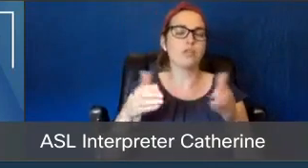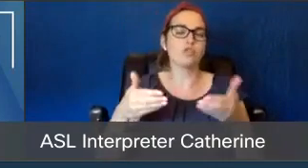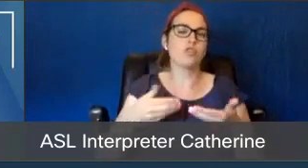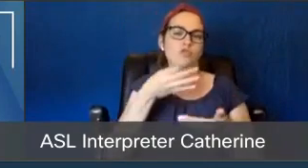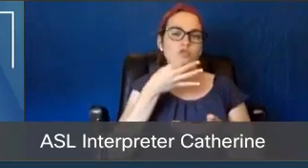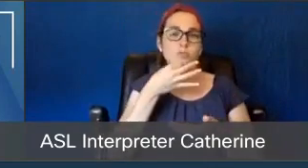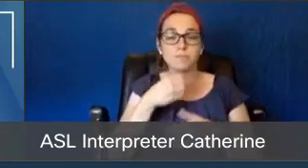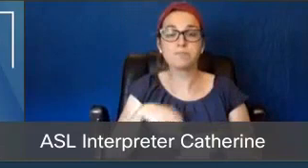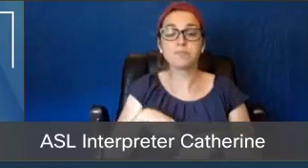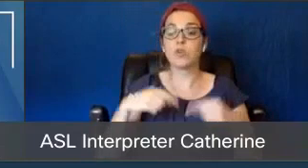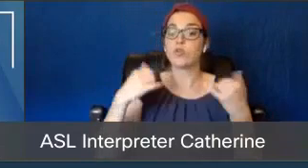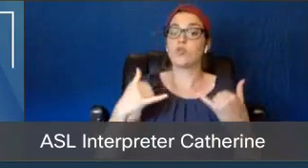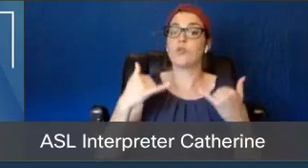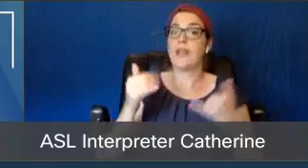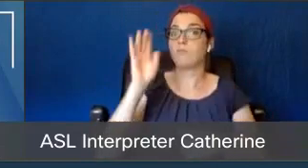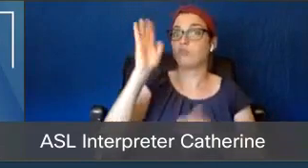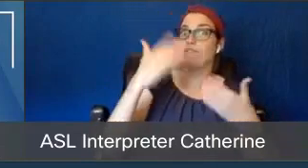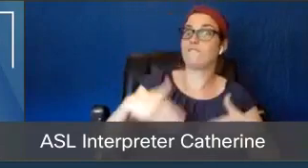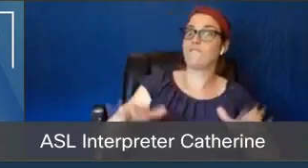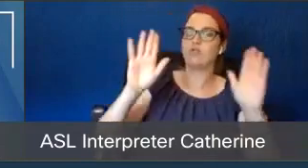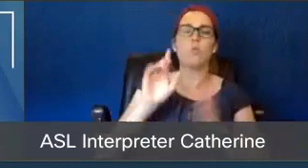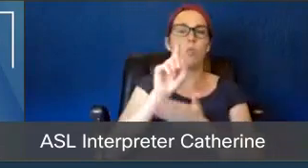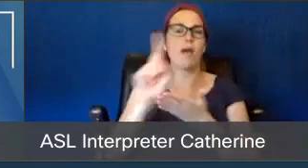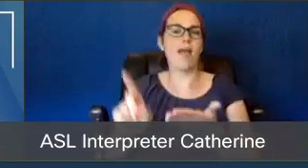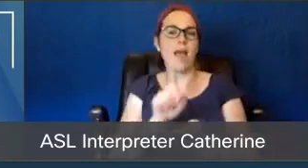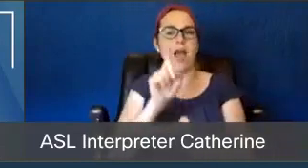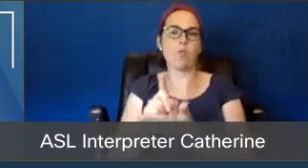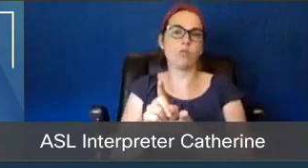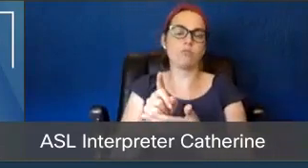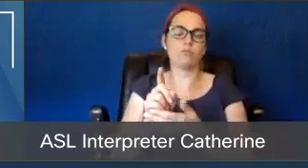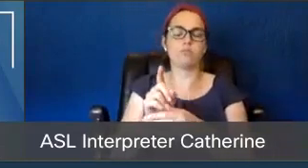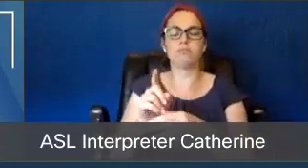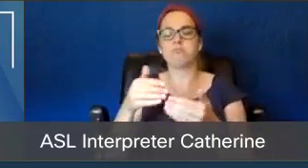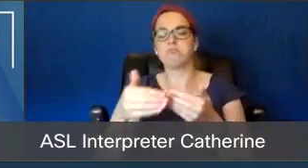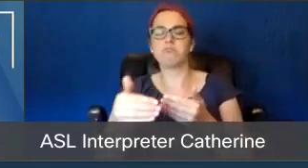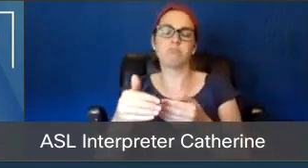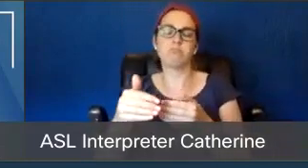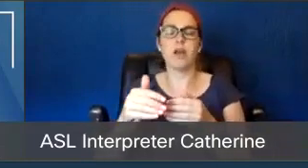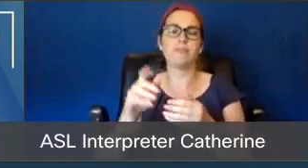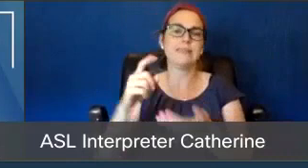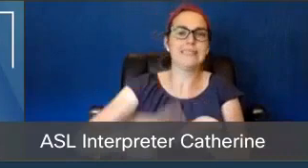the webinar today, which in addition to our two presenters, we'll also include Sophie Lombardo,